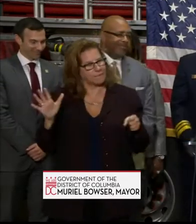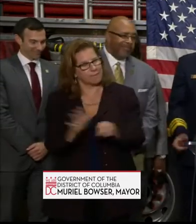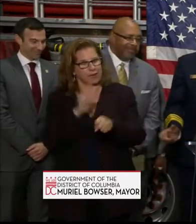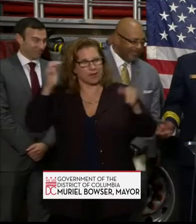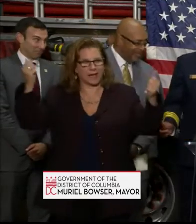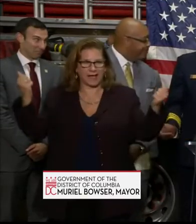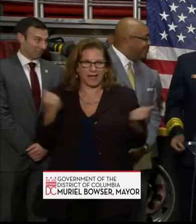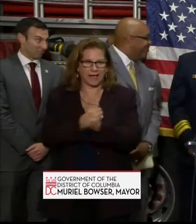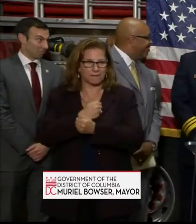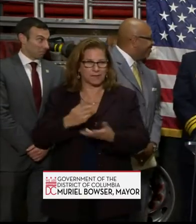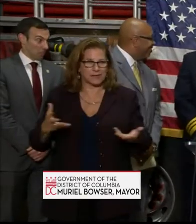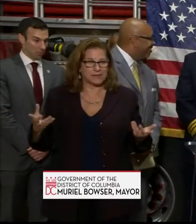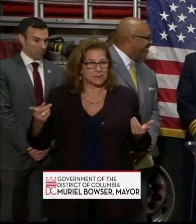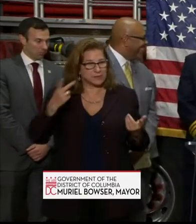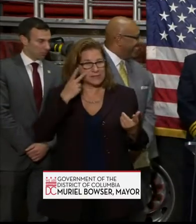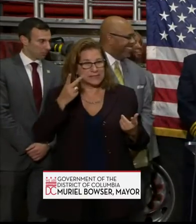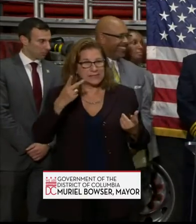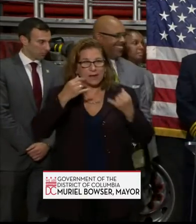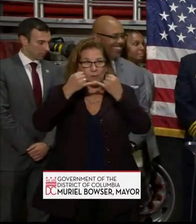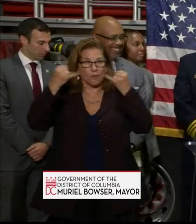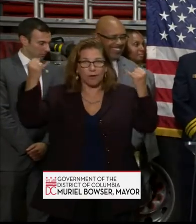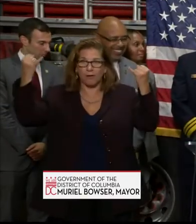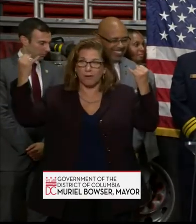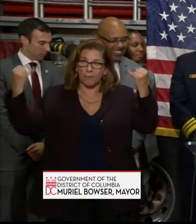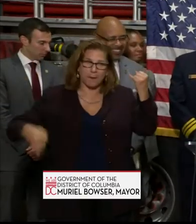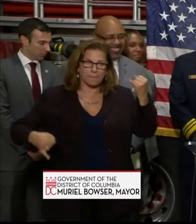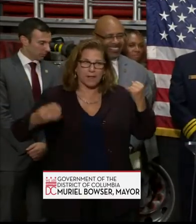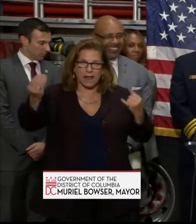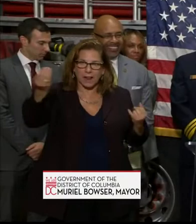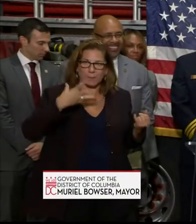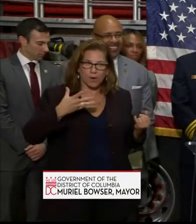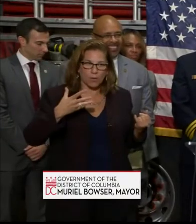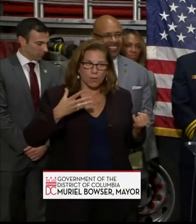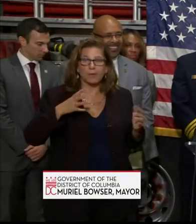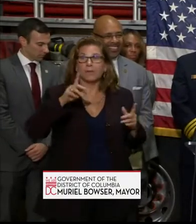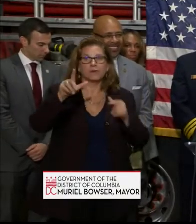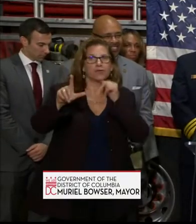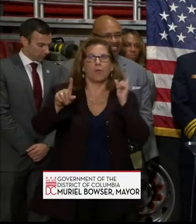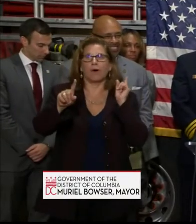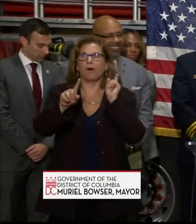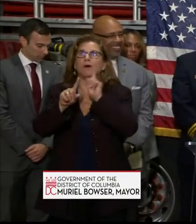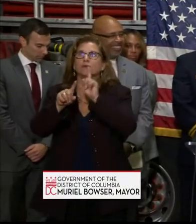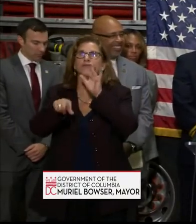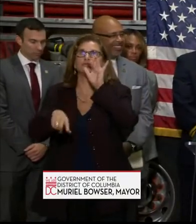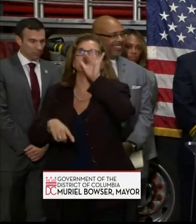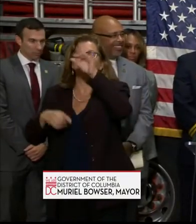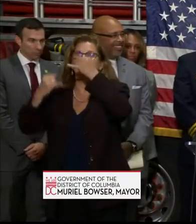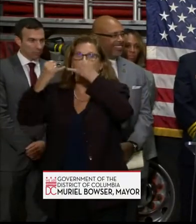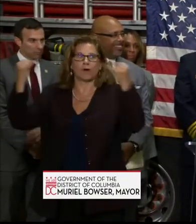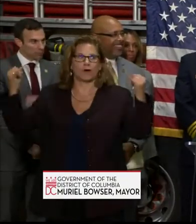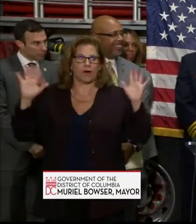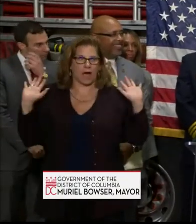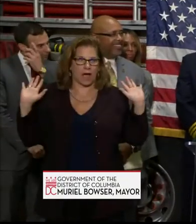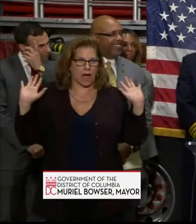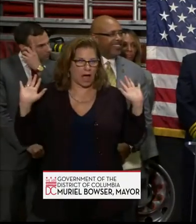SEE A DOWNED WIRE DO NOT APPROACH A DOWNED WIRE. IN HURRICANES, MOST OF THE DAMAGE IS CAUSED BY FALLING